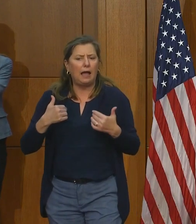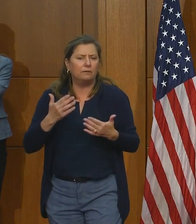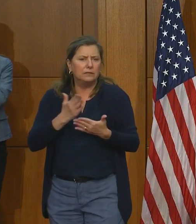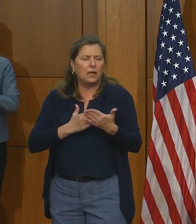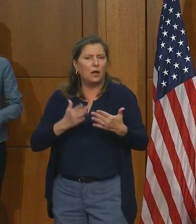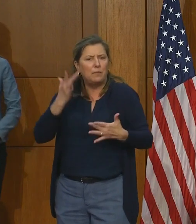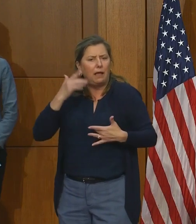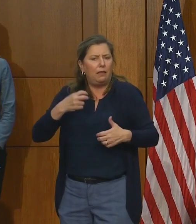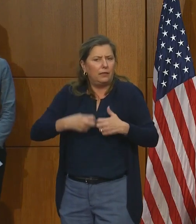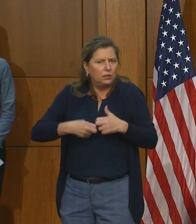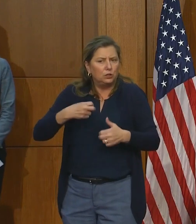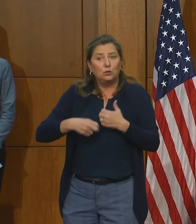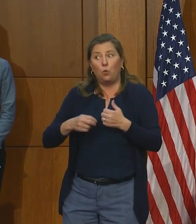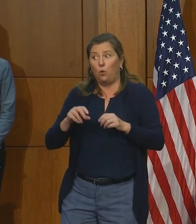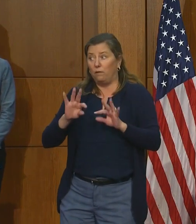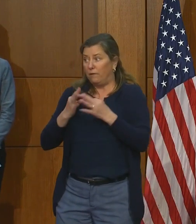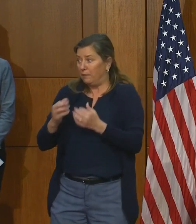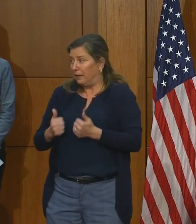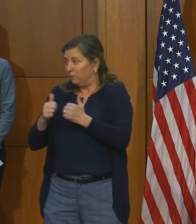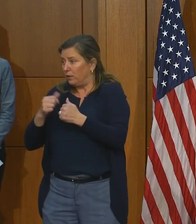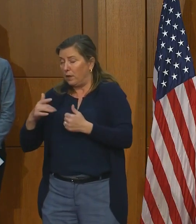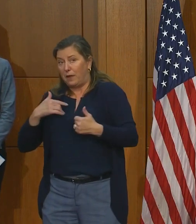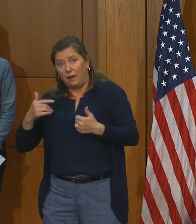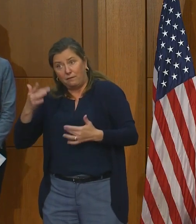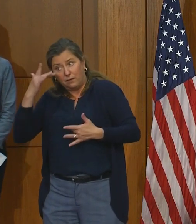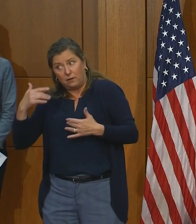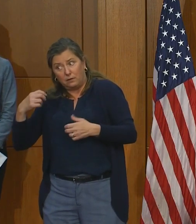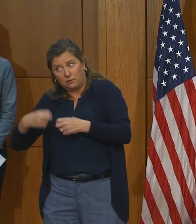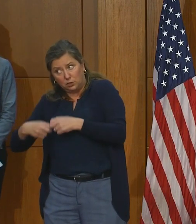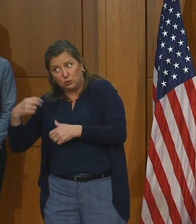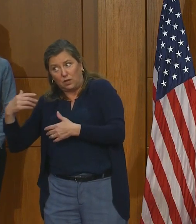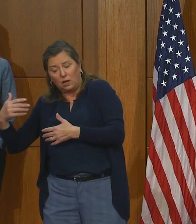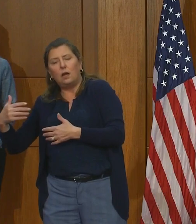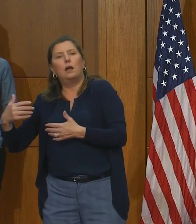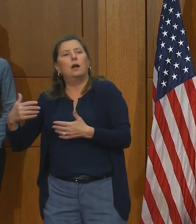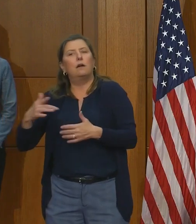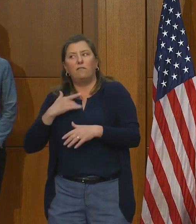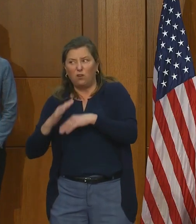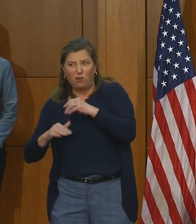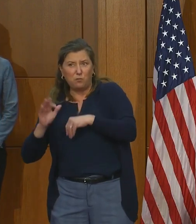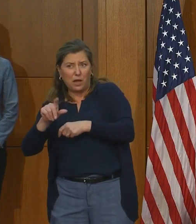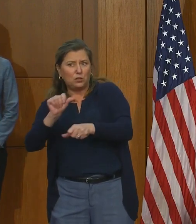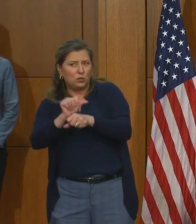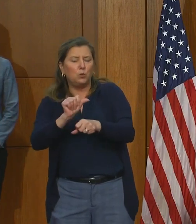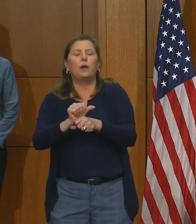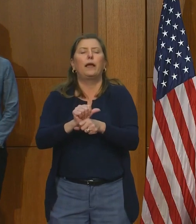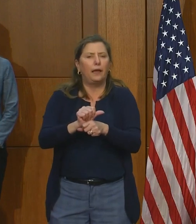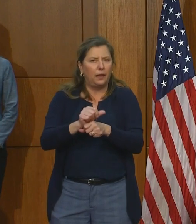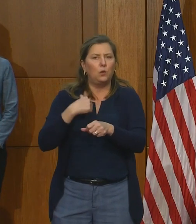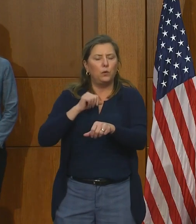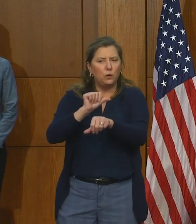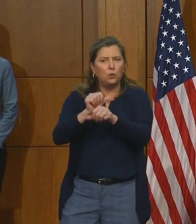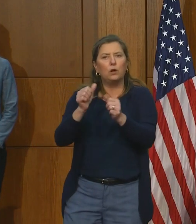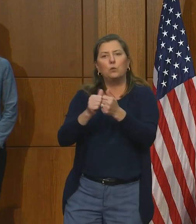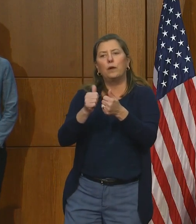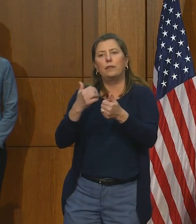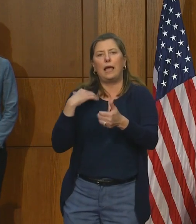THEIR INDIVIDUAL SAW THAT THAT HAVE HEALTH ISSUES OR SOMEONE ELSE THAT LIVES IN THE HOUSE THAT HAVE HEALTH ISSUES AND THEY DON'T FEEL COMFORTABLE WE